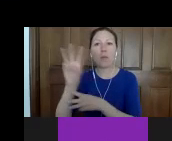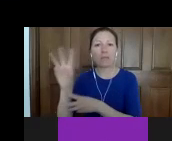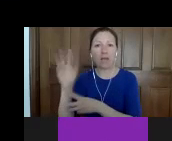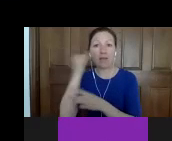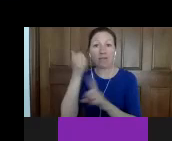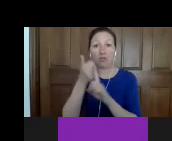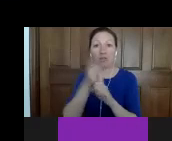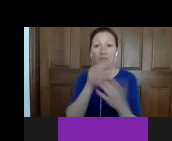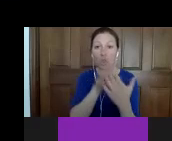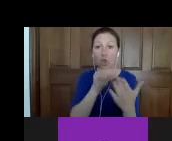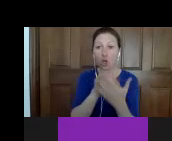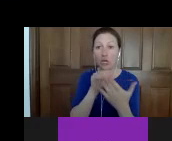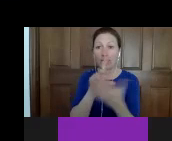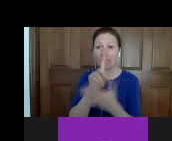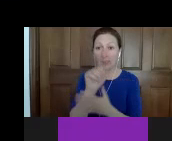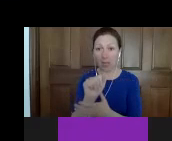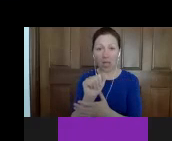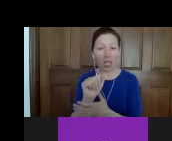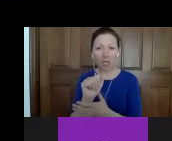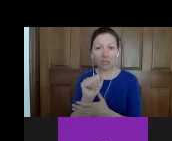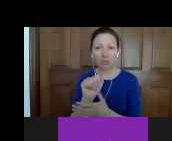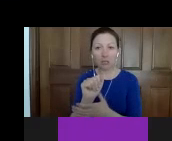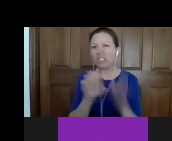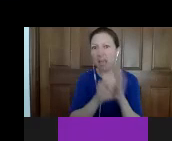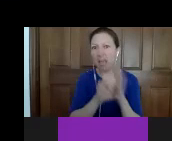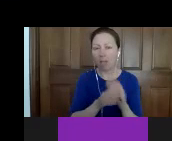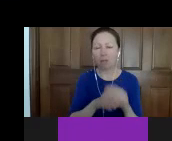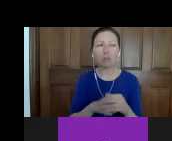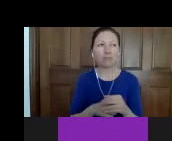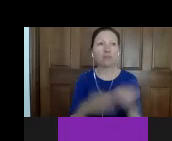just off the top of my head, they've got a page on that. They've actually got a full